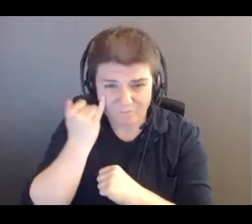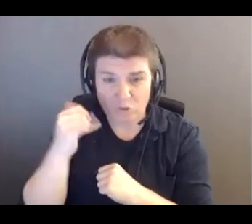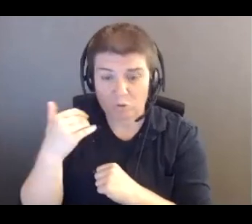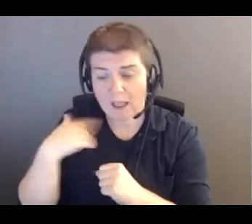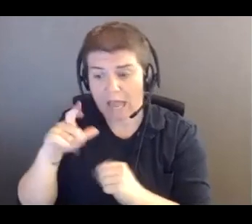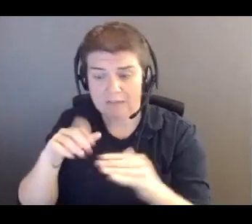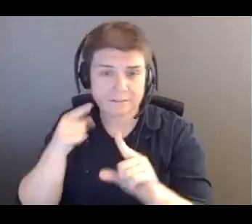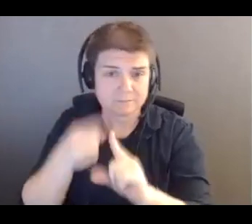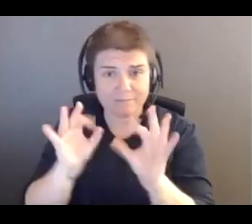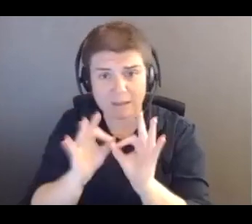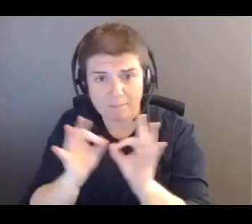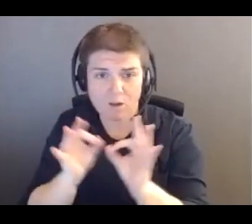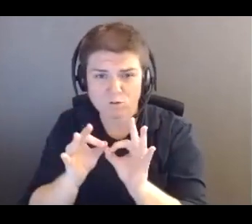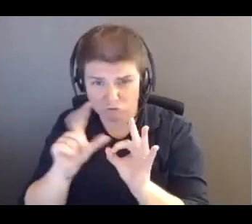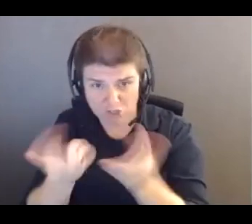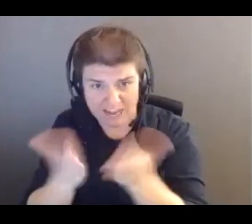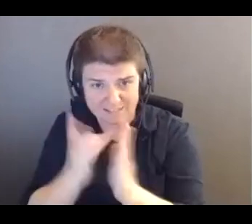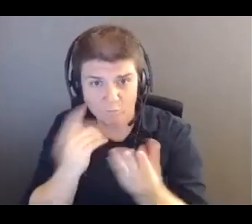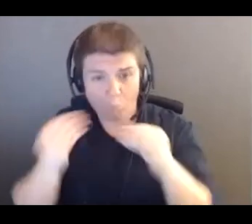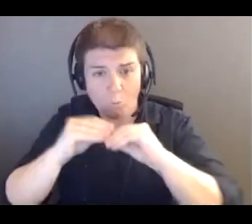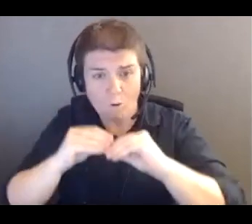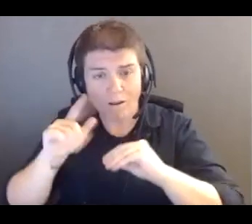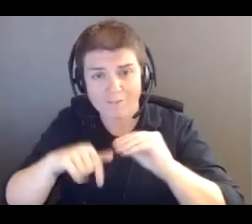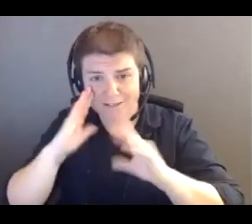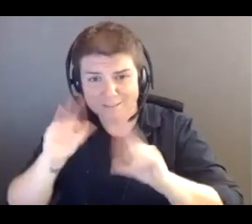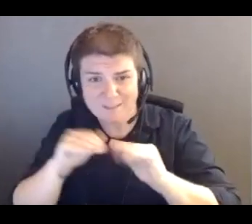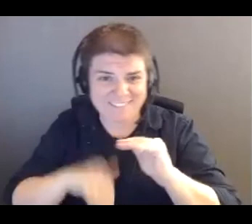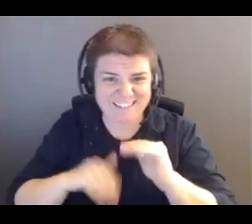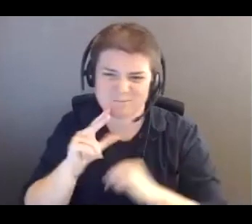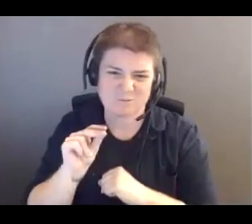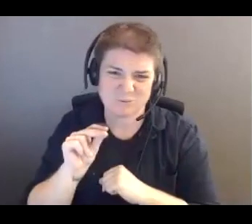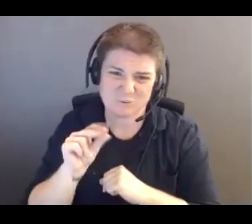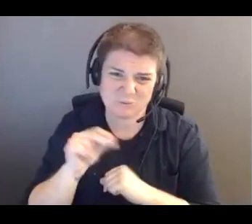less. If your project can be scaled, make sure to explicitly state where you could cut